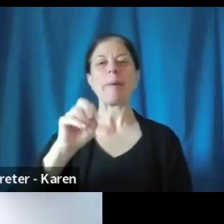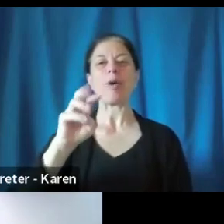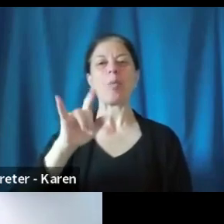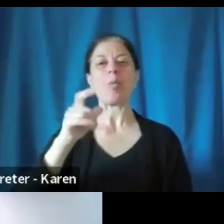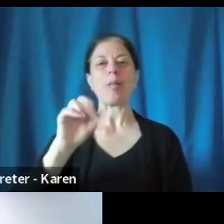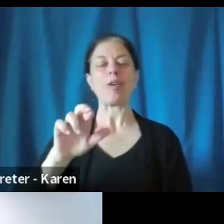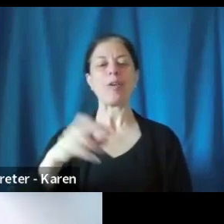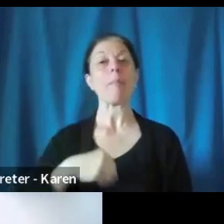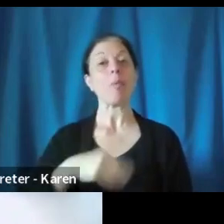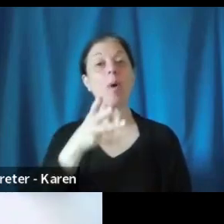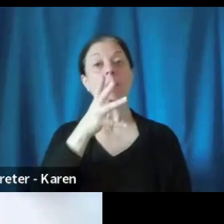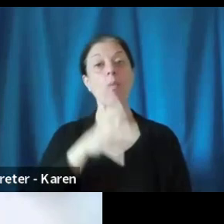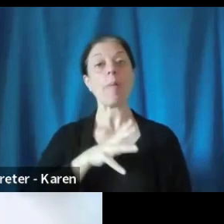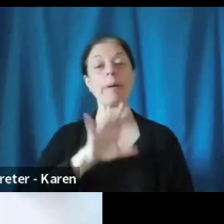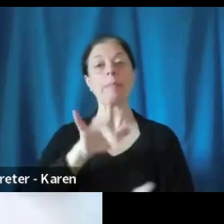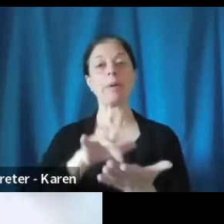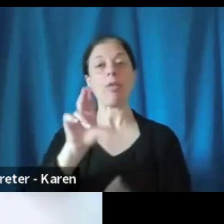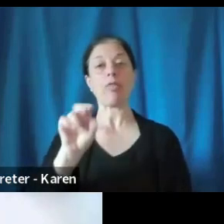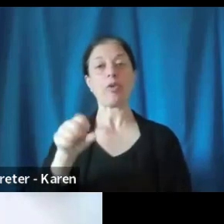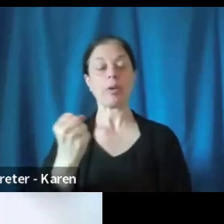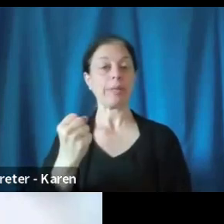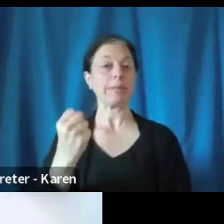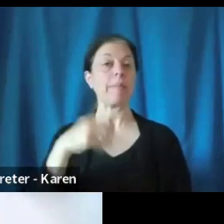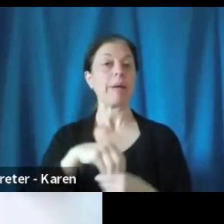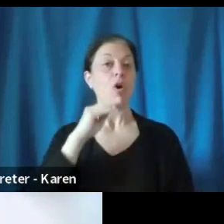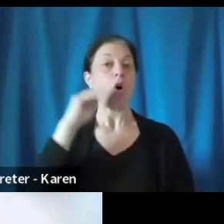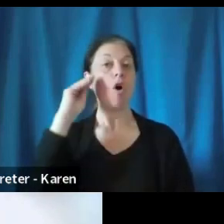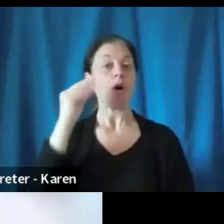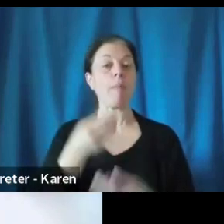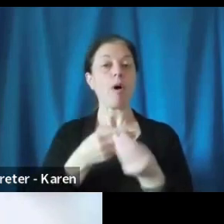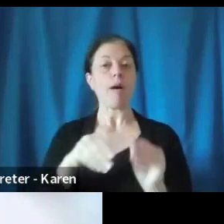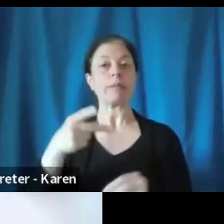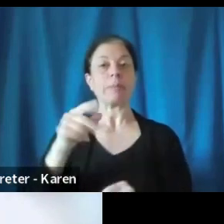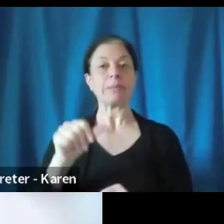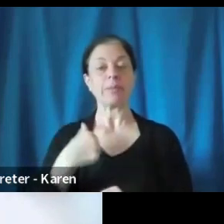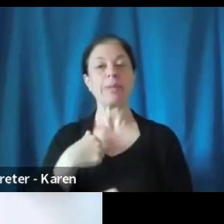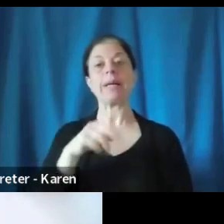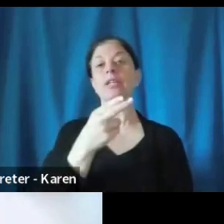I will move on to Katie. My name is